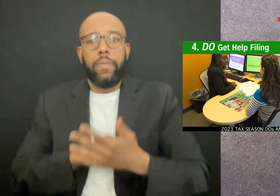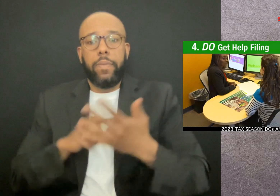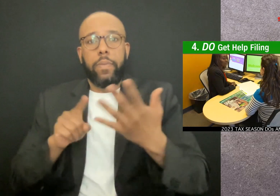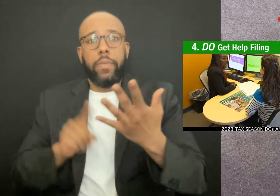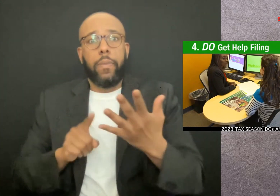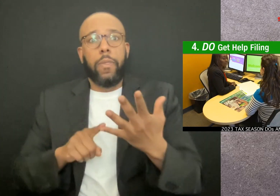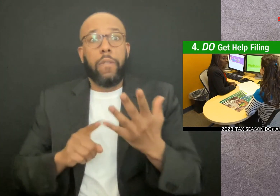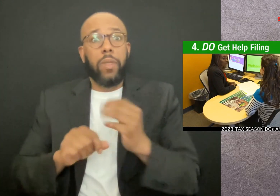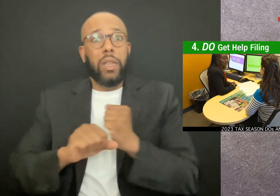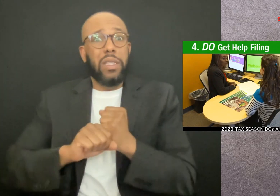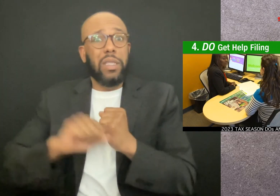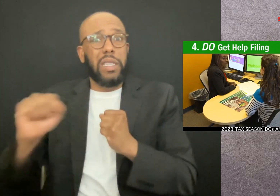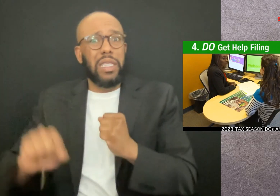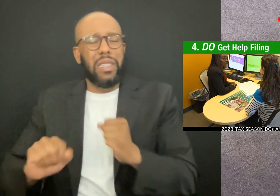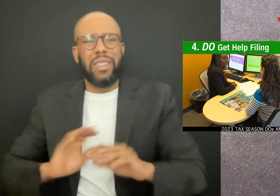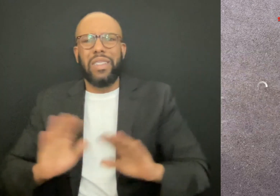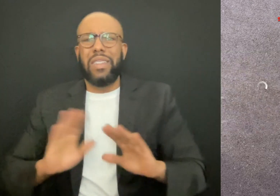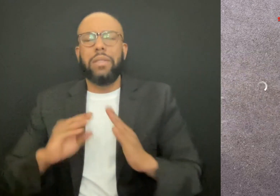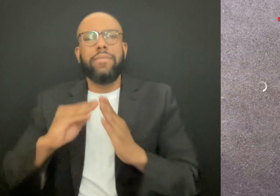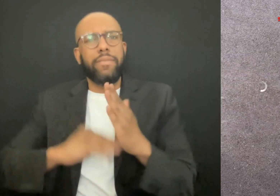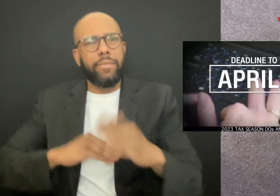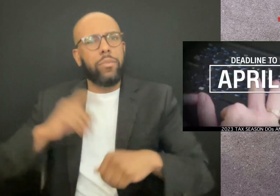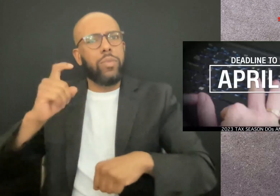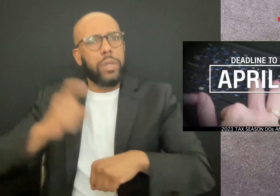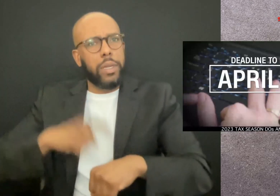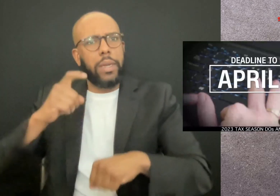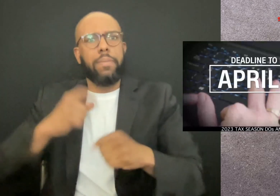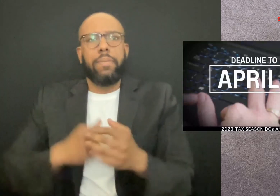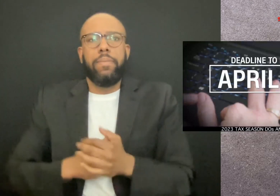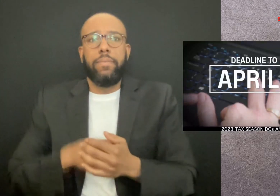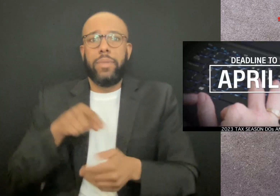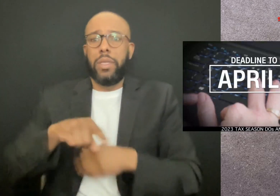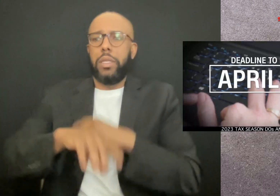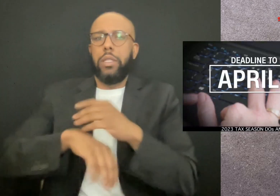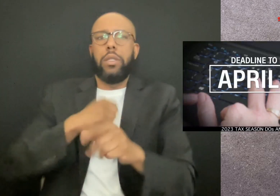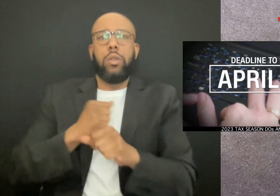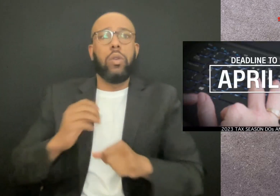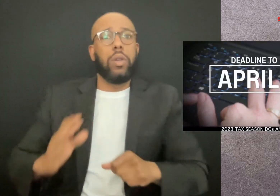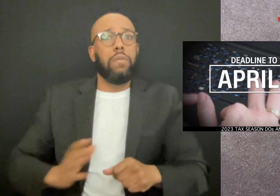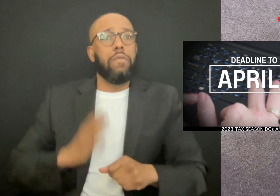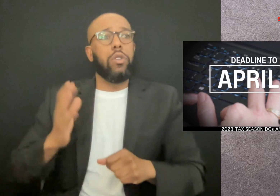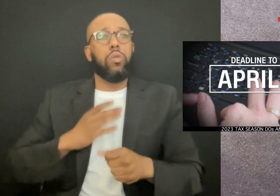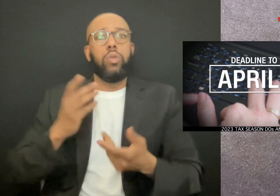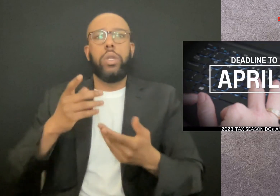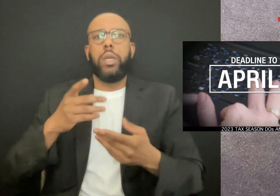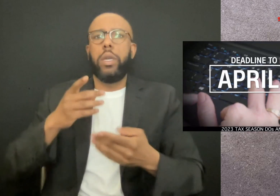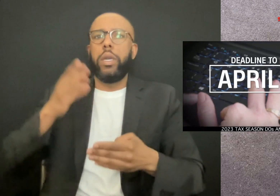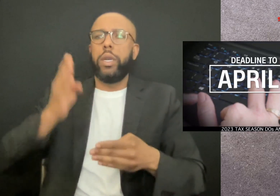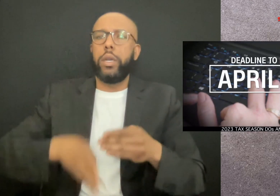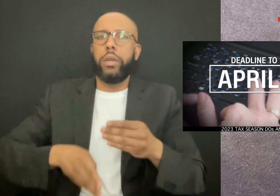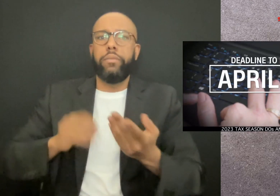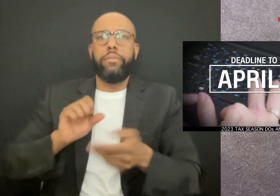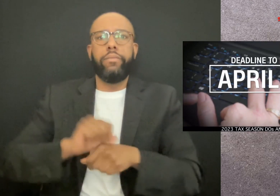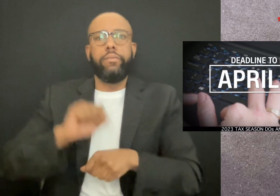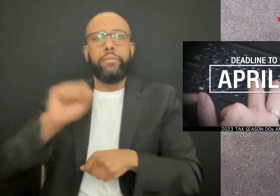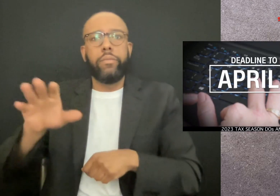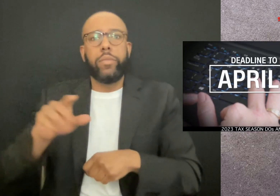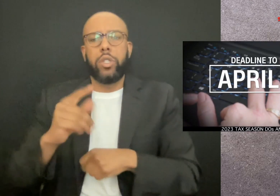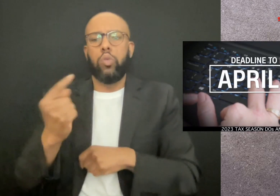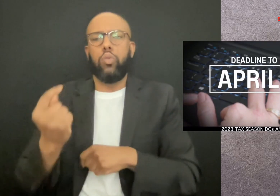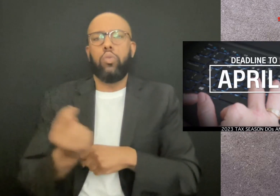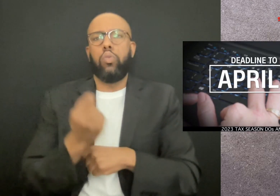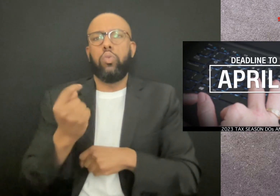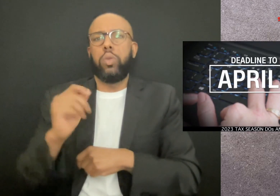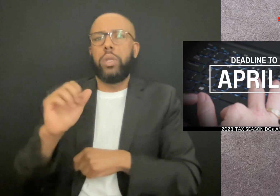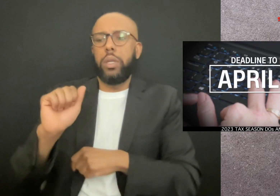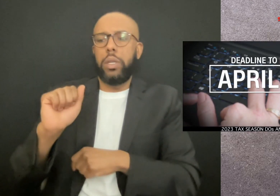and number five don't procrastinate file on time this year the official date to file returns is